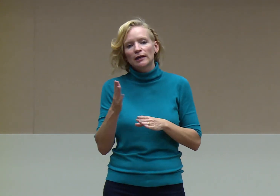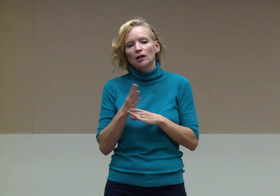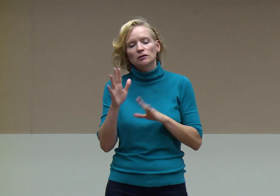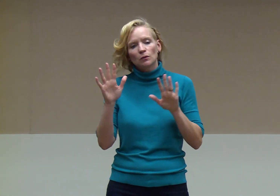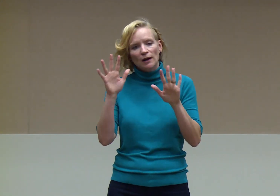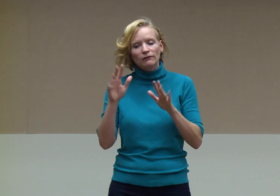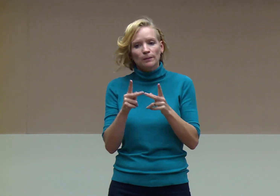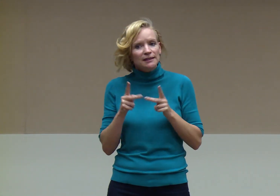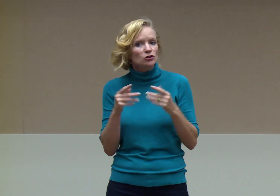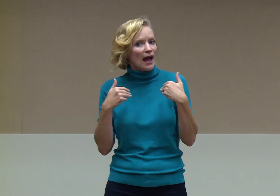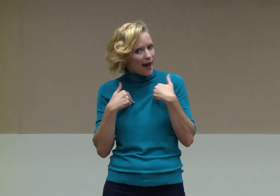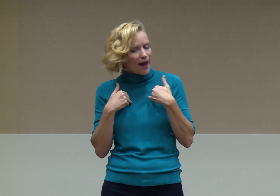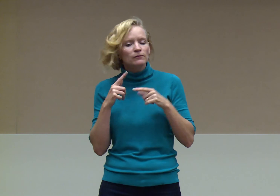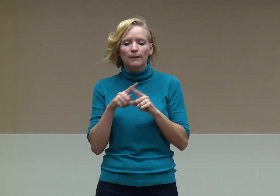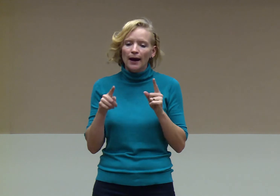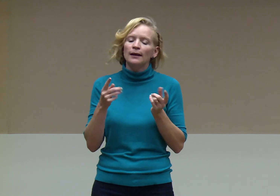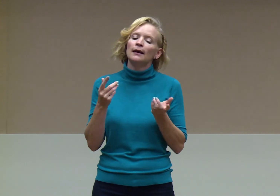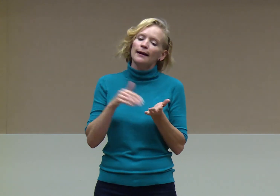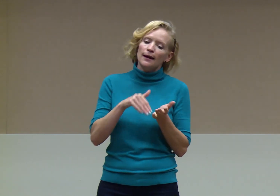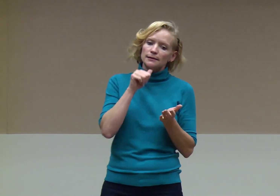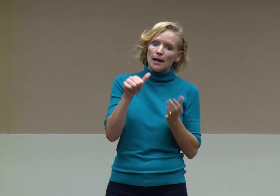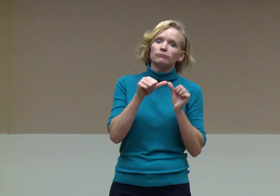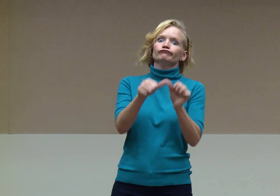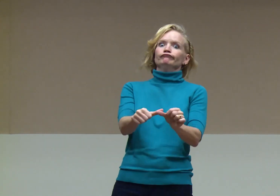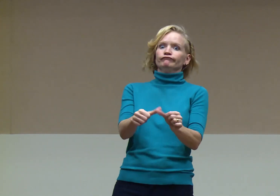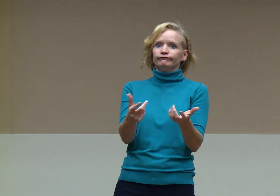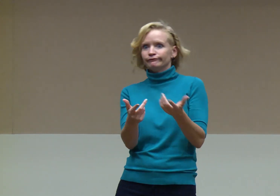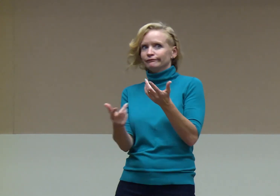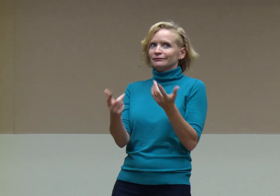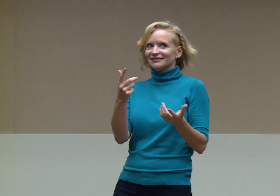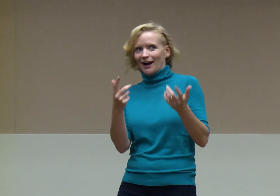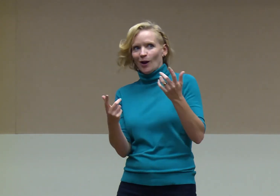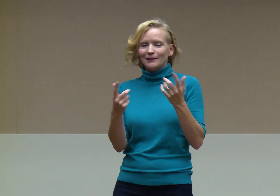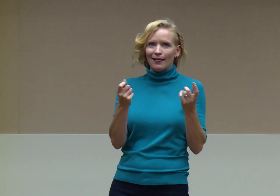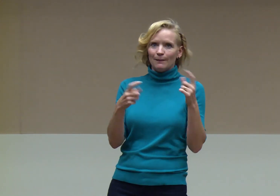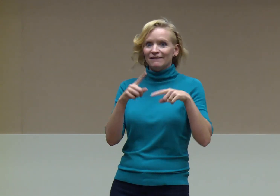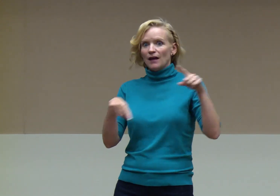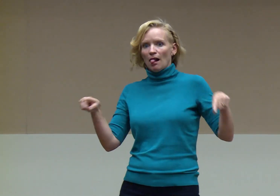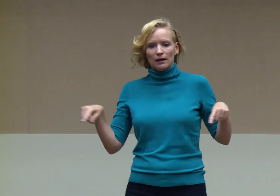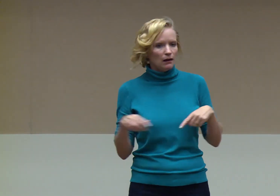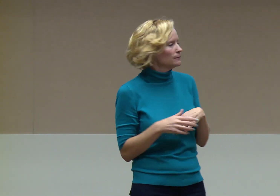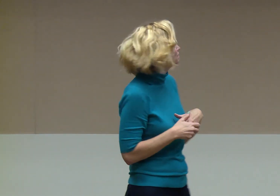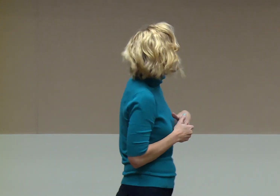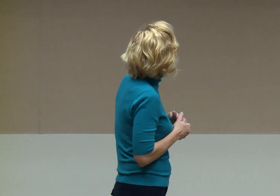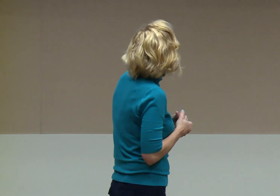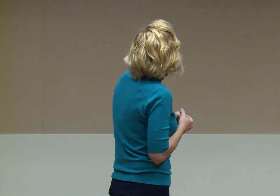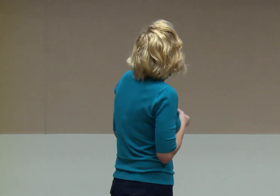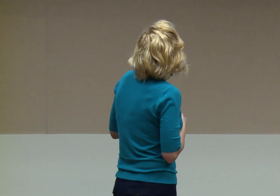and my career is wonderful as far as what I do and the position that I have. However, that kind of, you know, unknown about